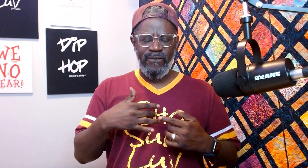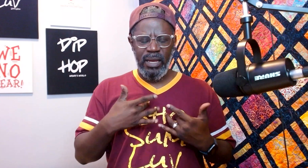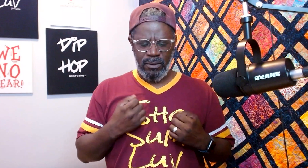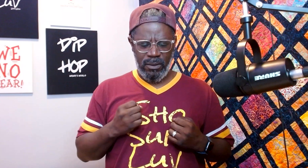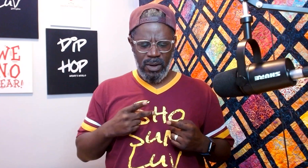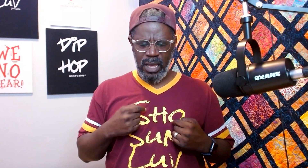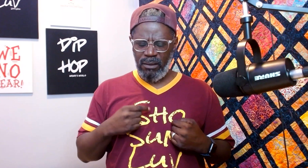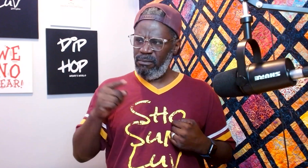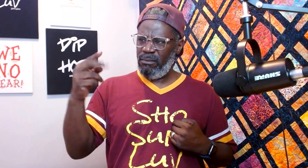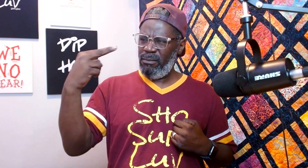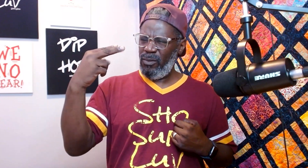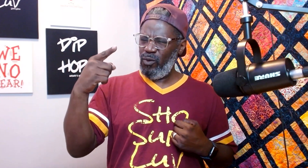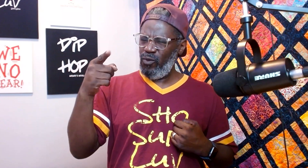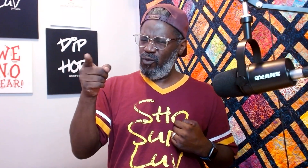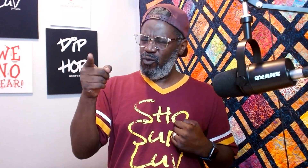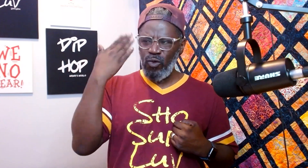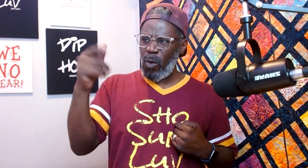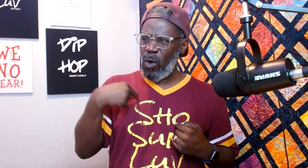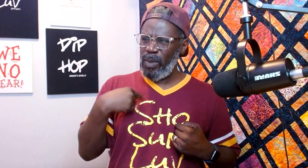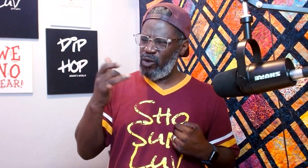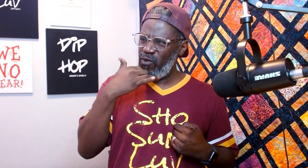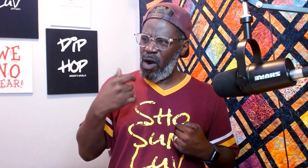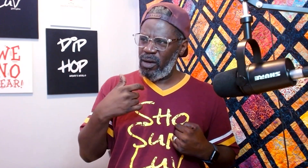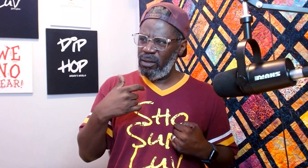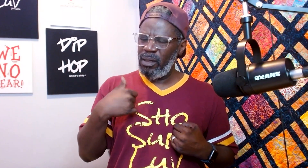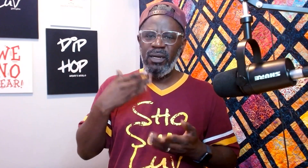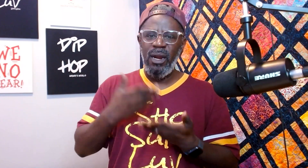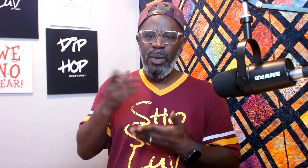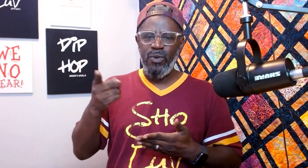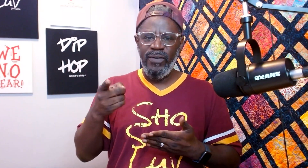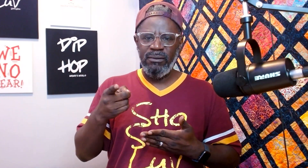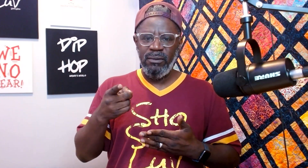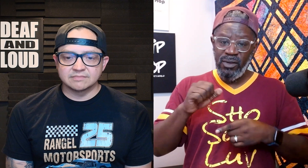can feel, okay, you don't know me. You're wrong. Let me prove it.